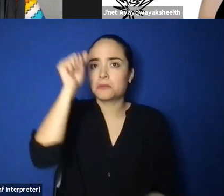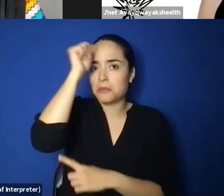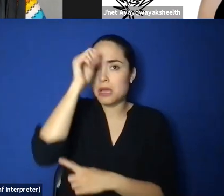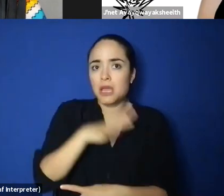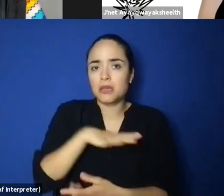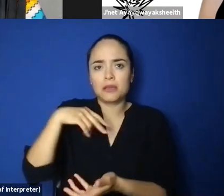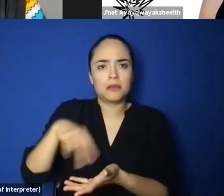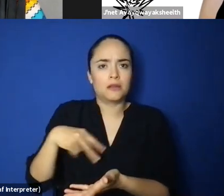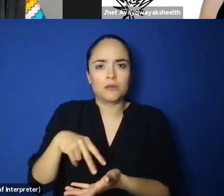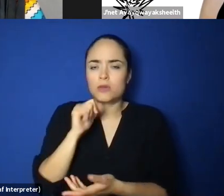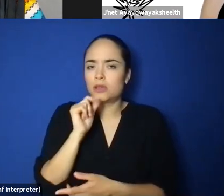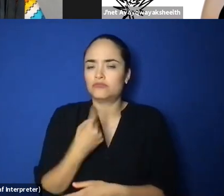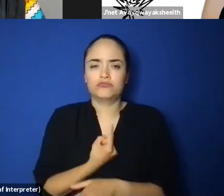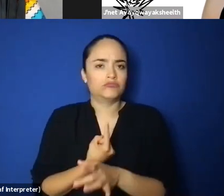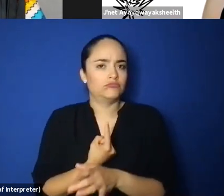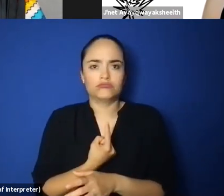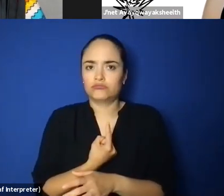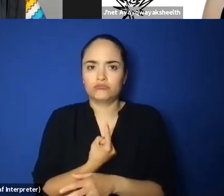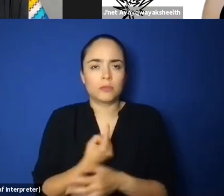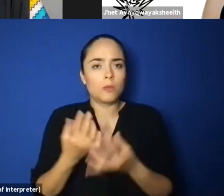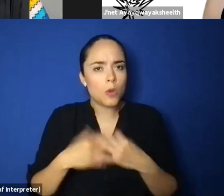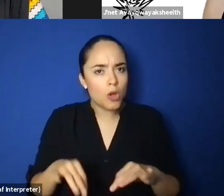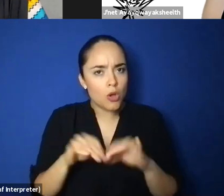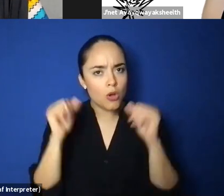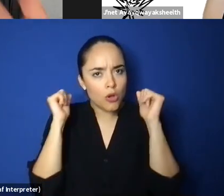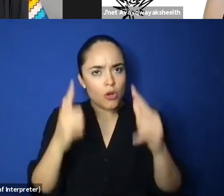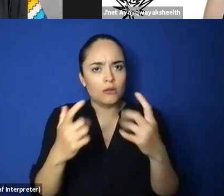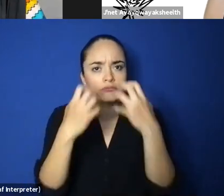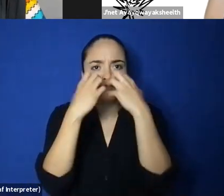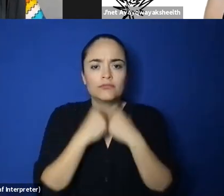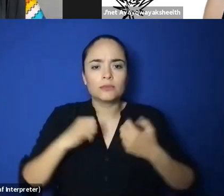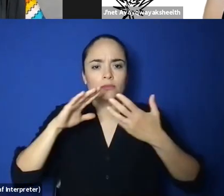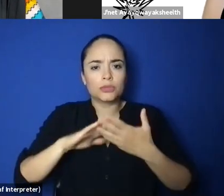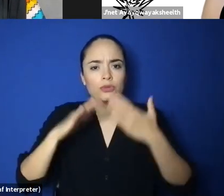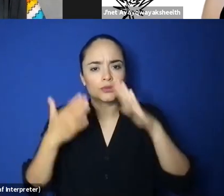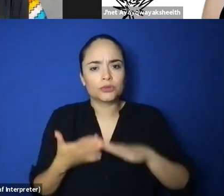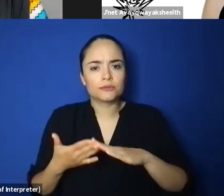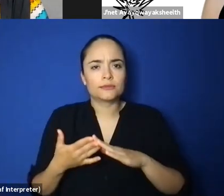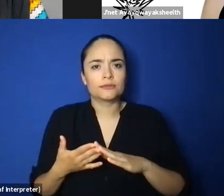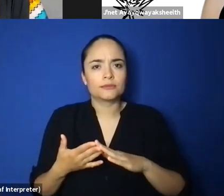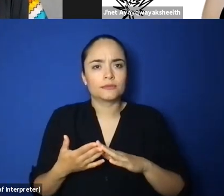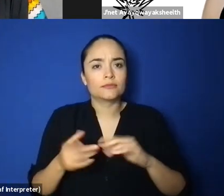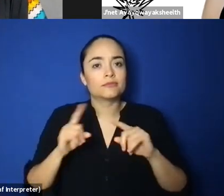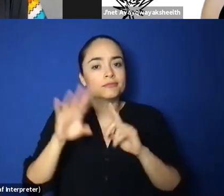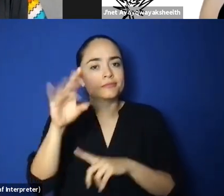to take care of our community, so -- but again, you'd have to seek support if you're Indigenous and it's